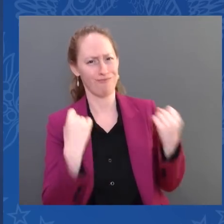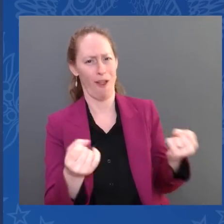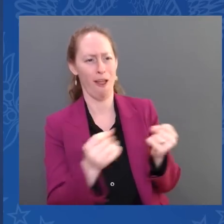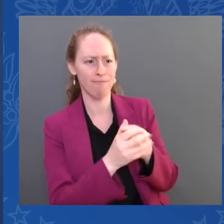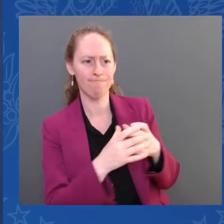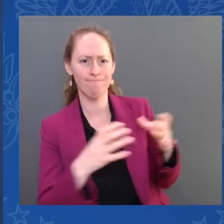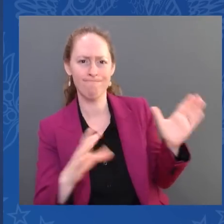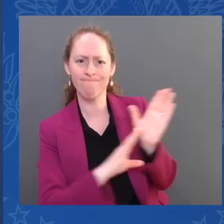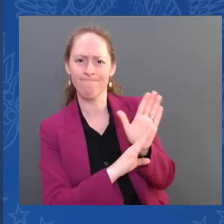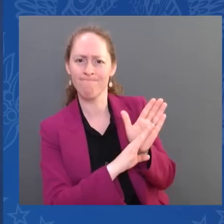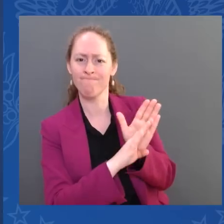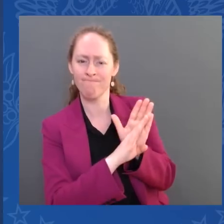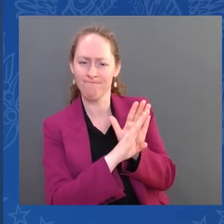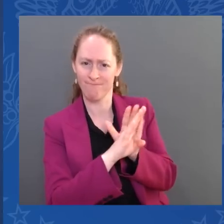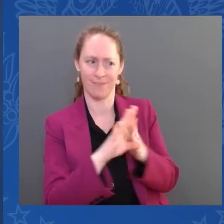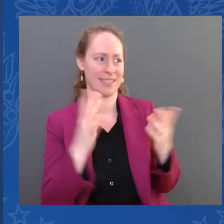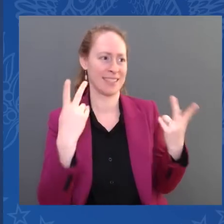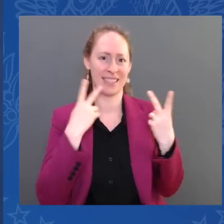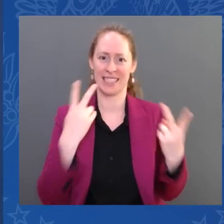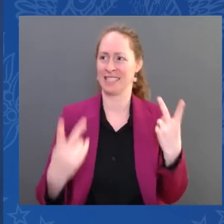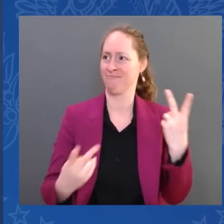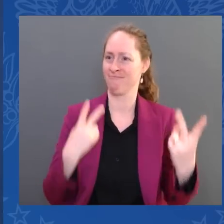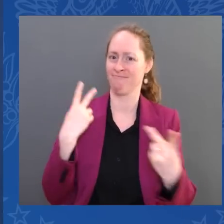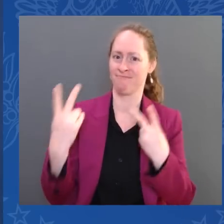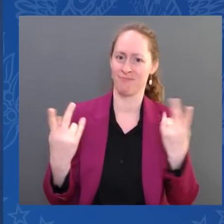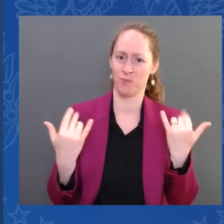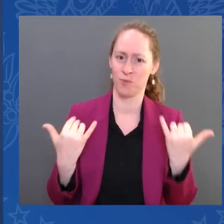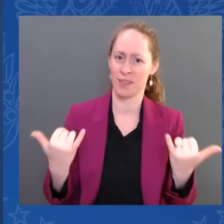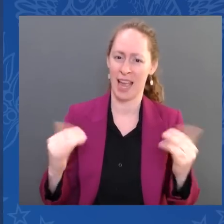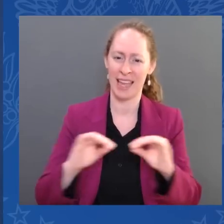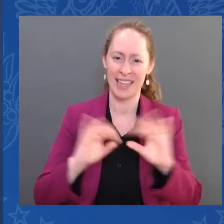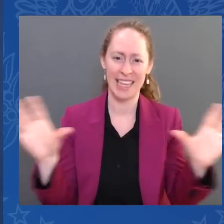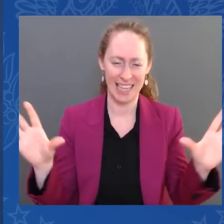added another 390,000 new jobs, bringing the total since I took office